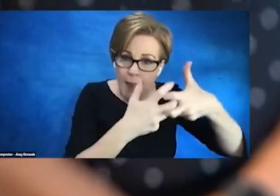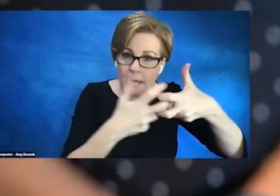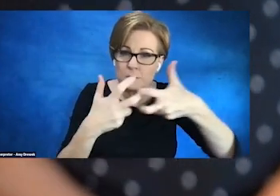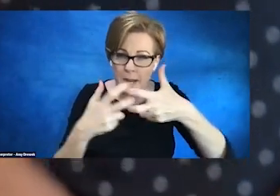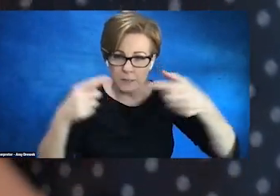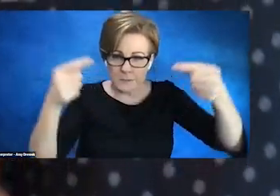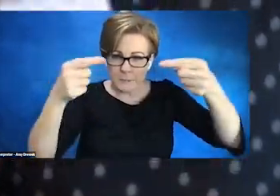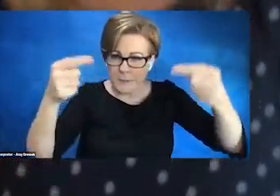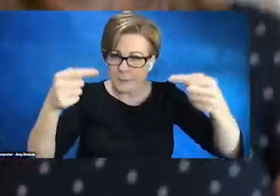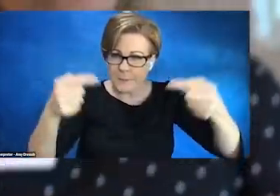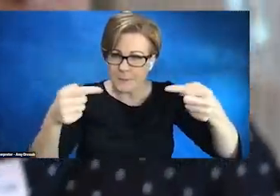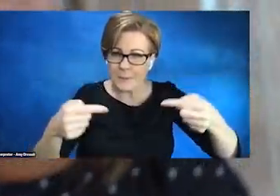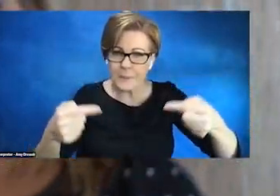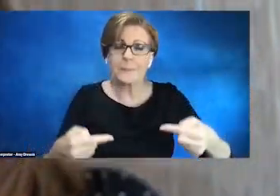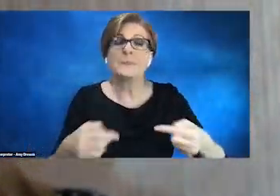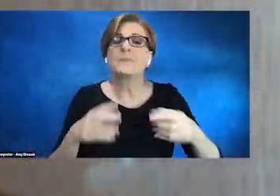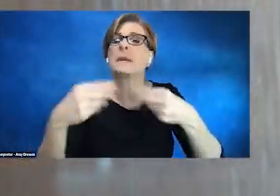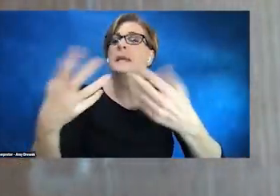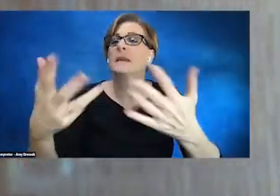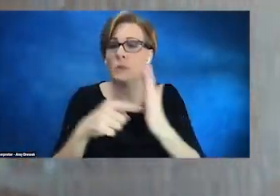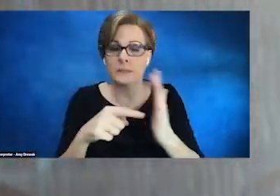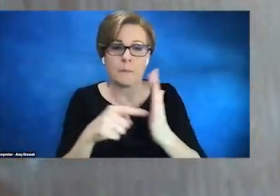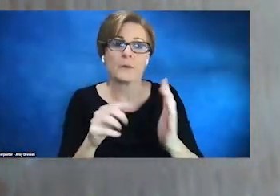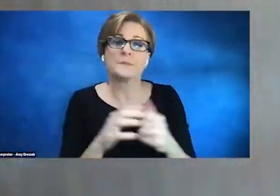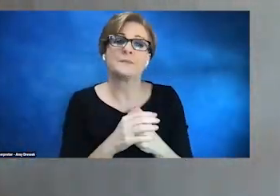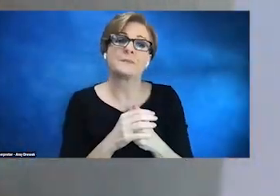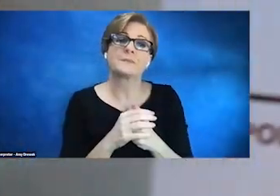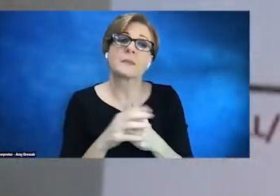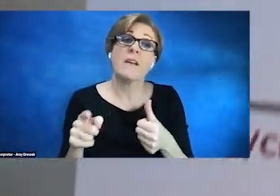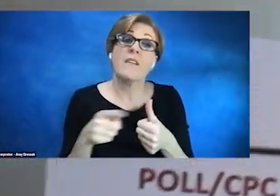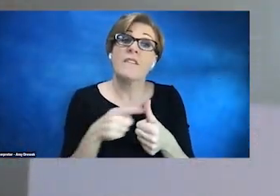that they match what's on the precinct ballot report so I'm going to show you an example so